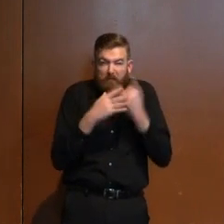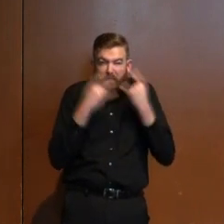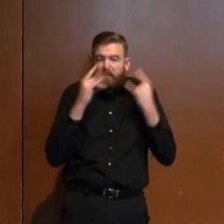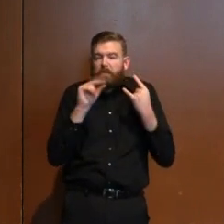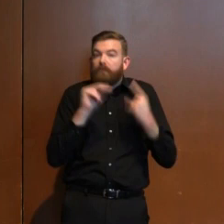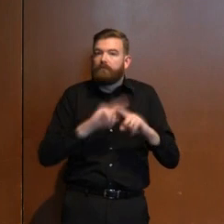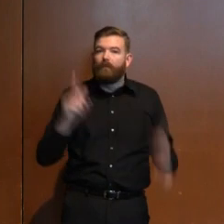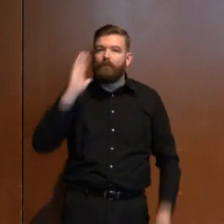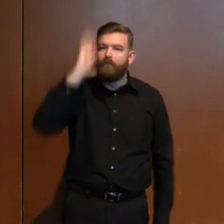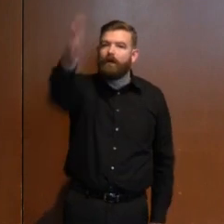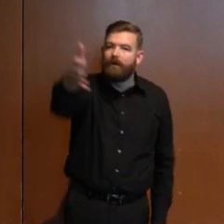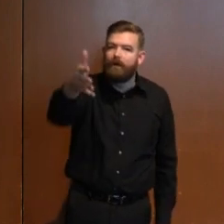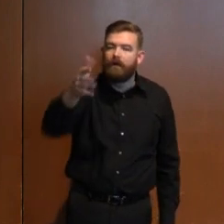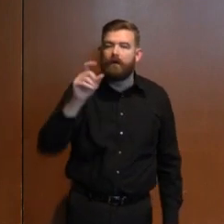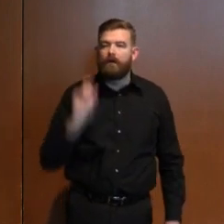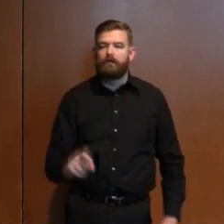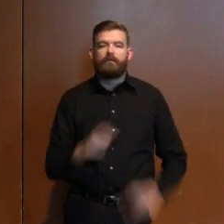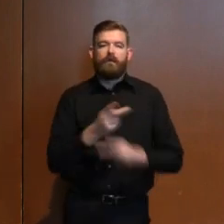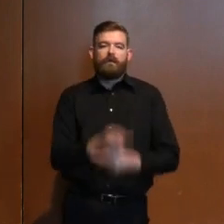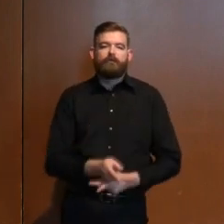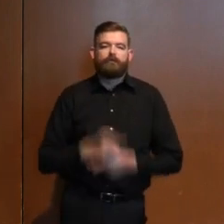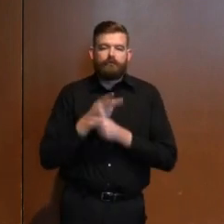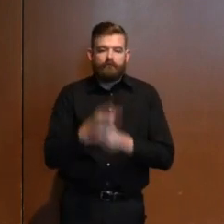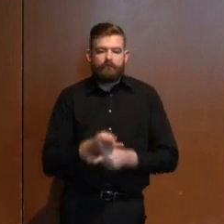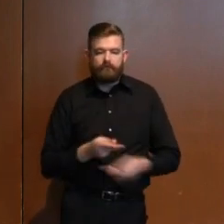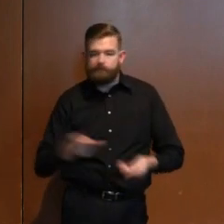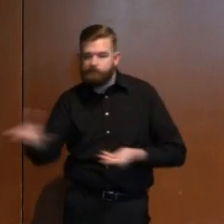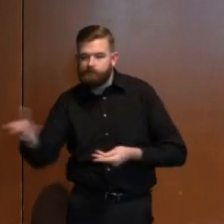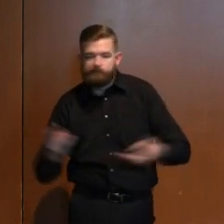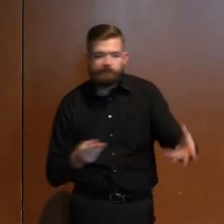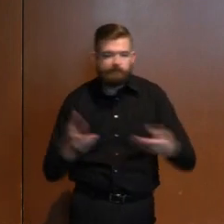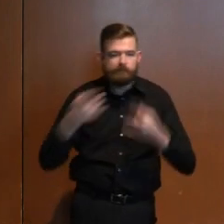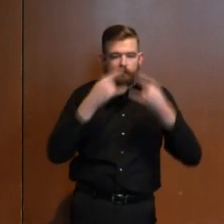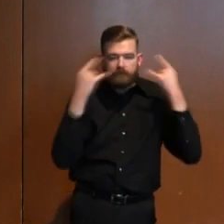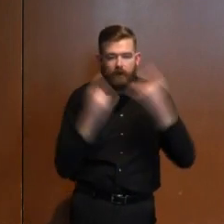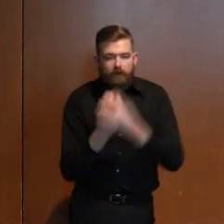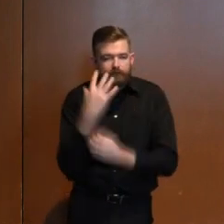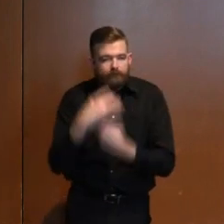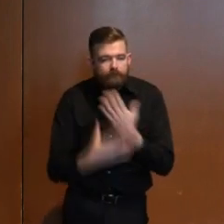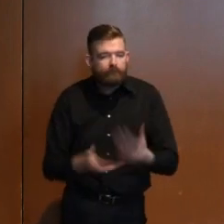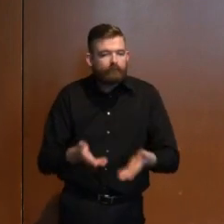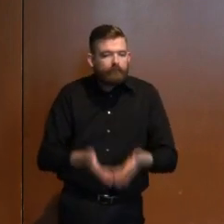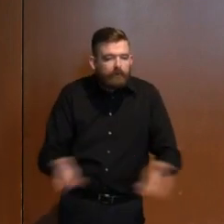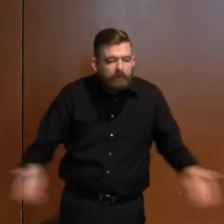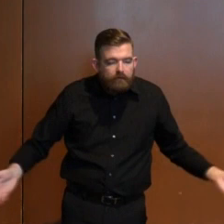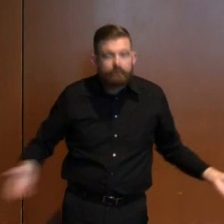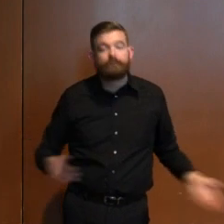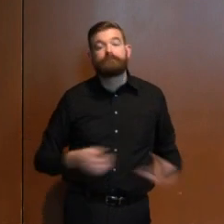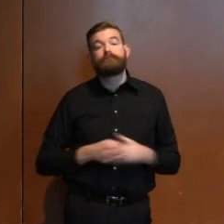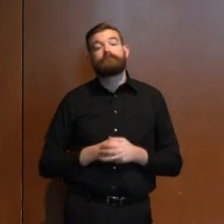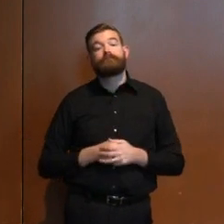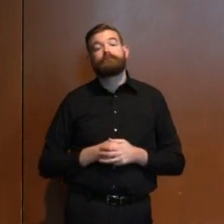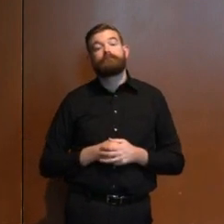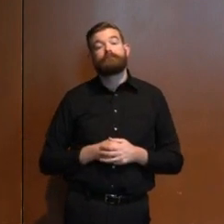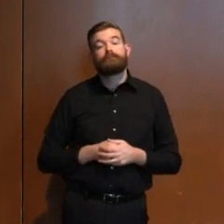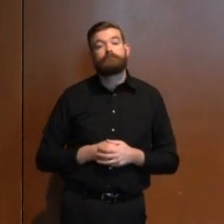I THINK SHE'S PROBABLY IN AGREEMENT. THAT'S NOT A CONSTRAINT AS WE SIT HERE TODAY BUT IT'S GOING TO BE ADDITIONALLY CONSTRAINT. WHAT'S THE BIG FOOTNOTE TO